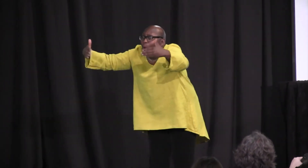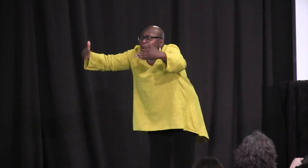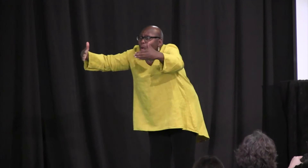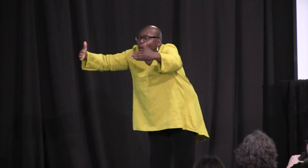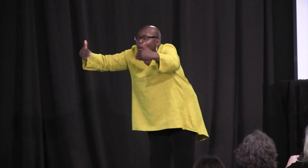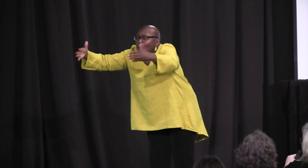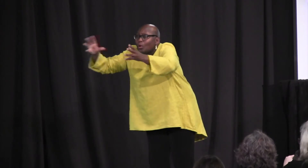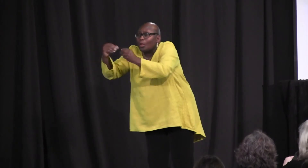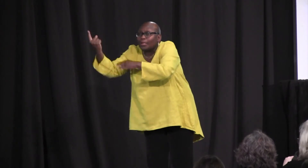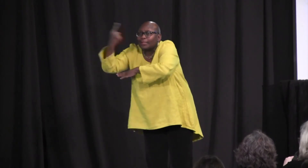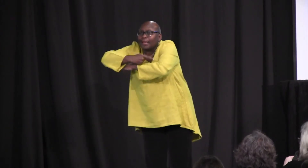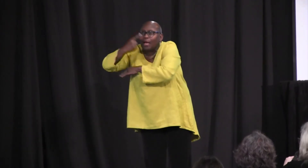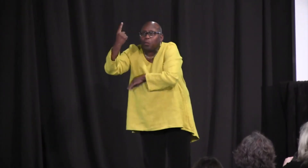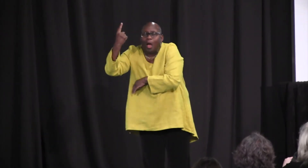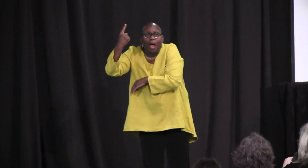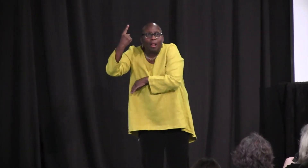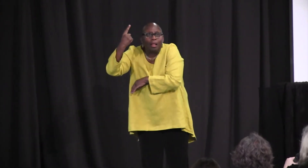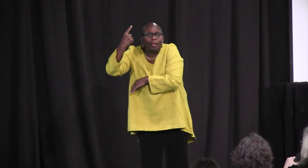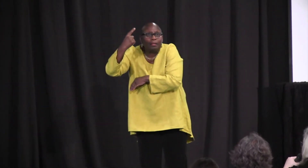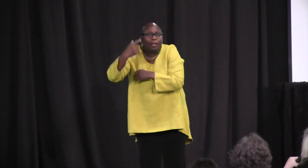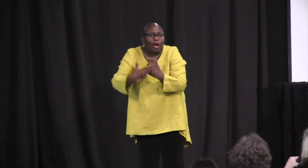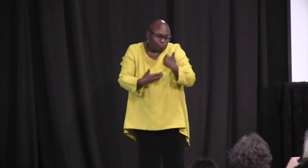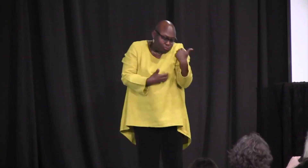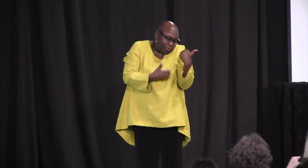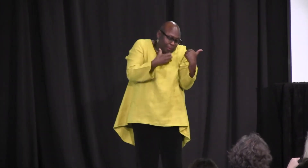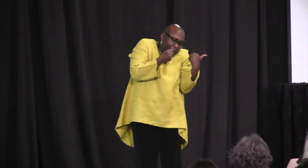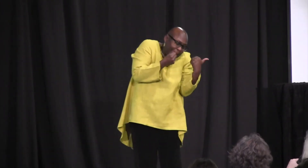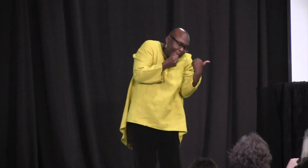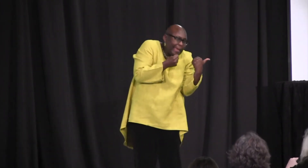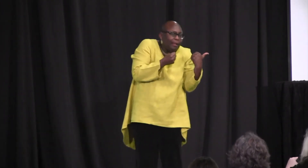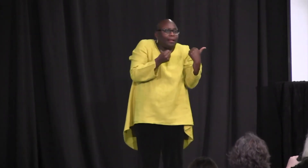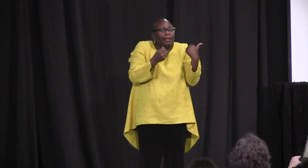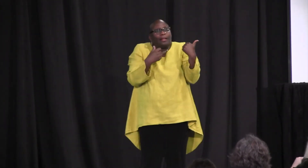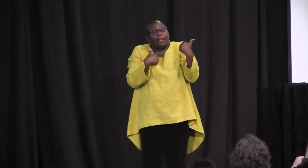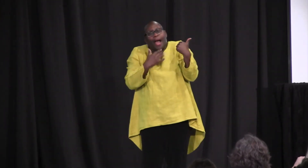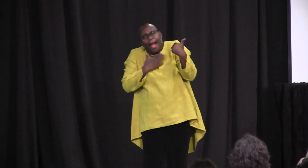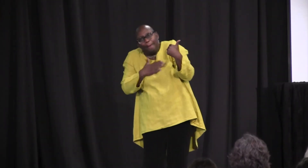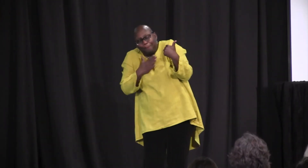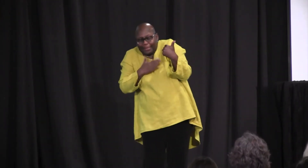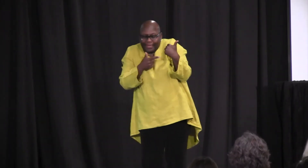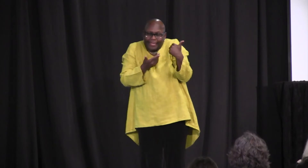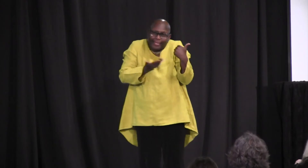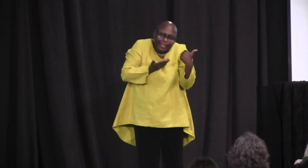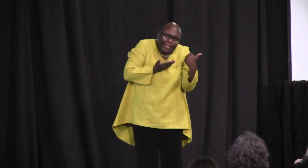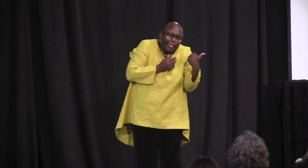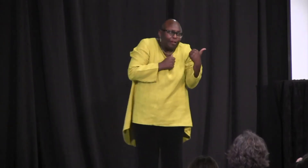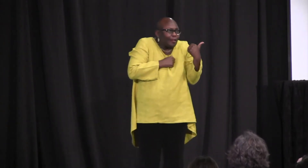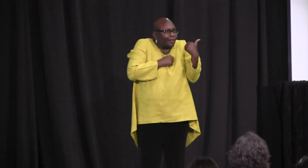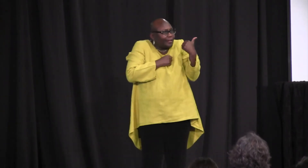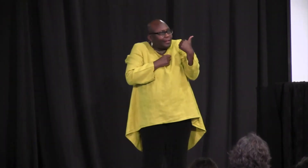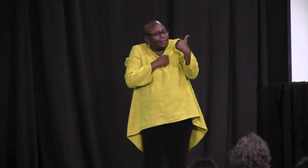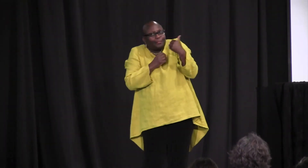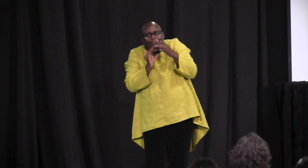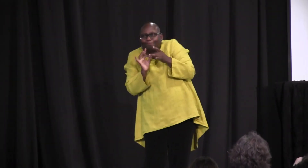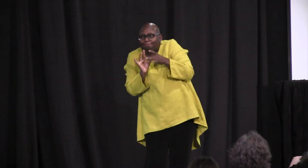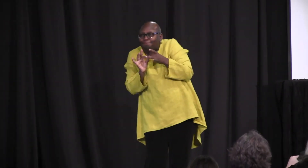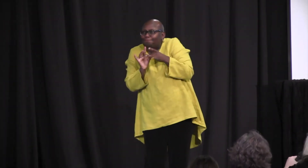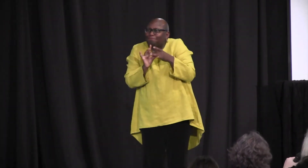Just do it. Just do it. She could not figure out how that would work